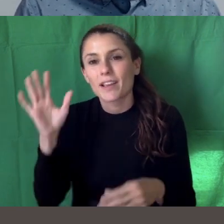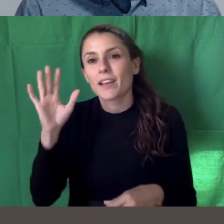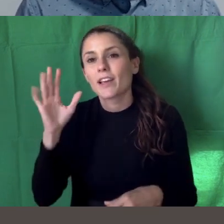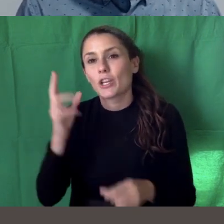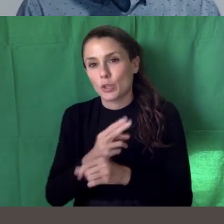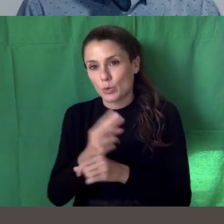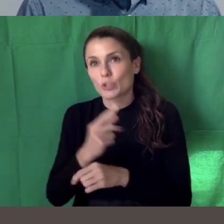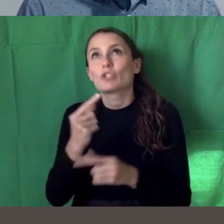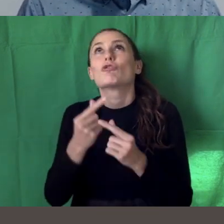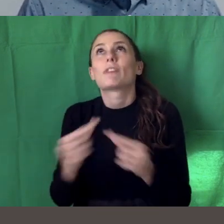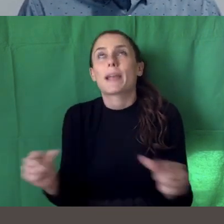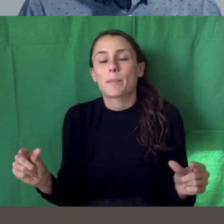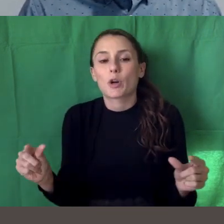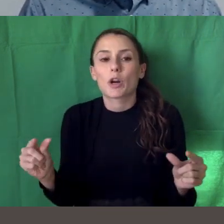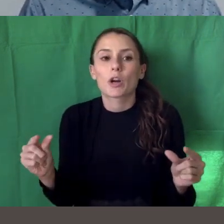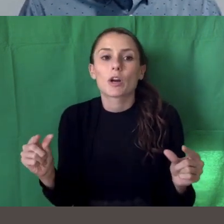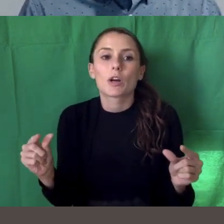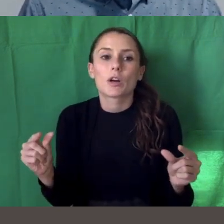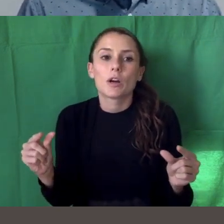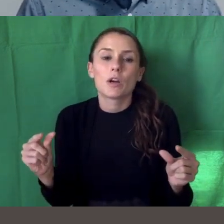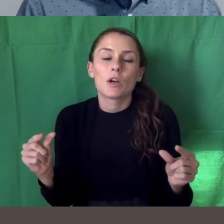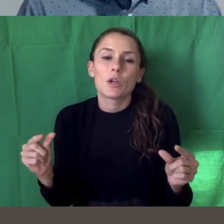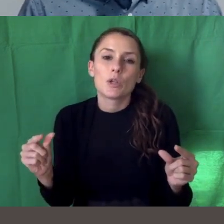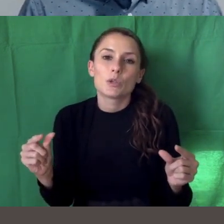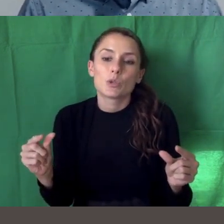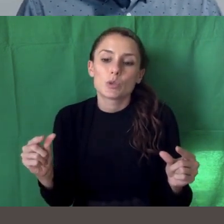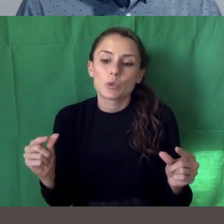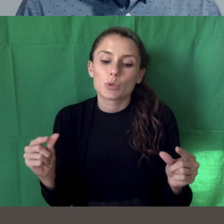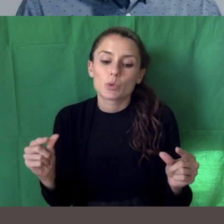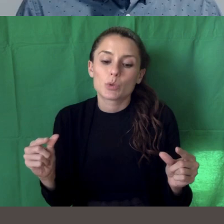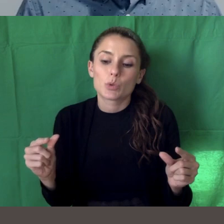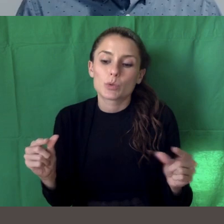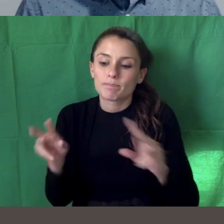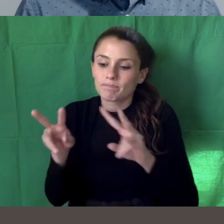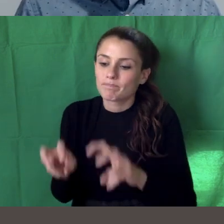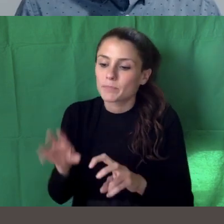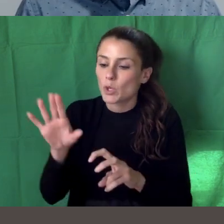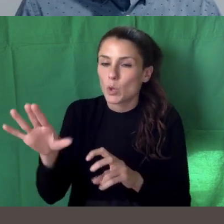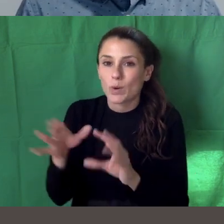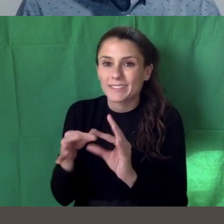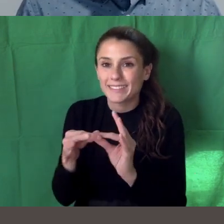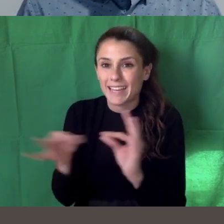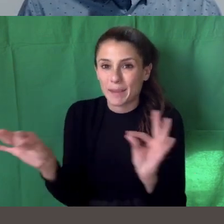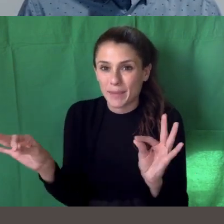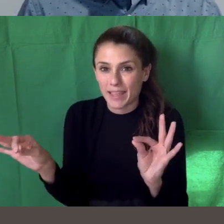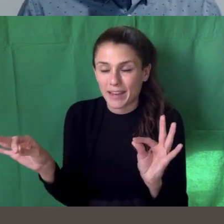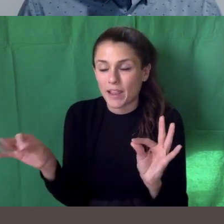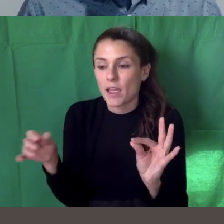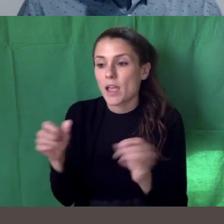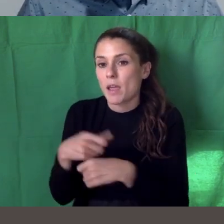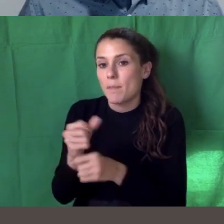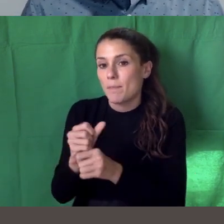It used its grammar to take your statement and turn it into something that had,